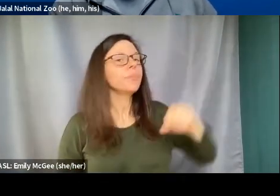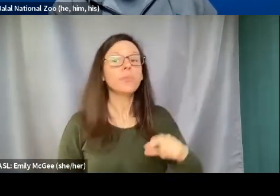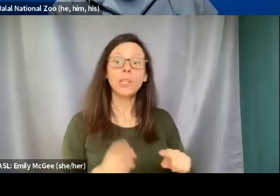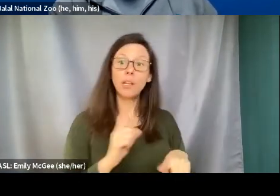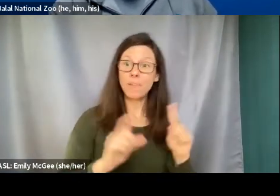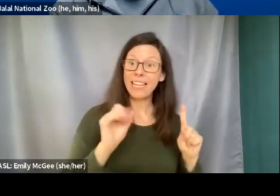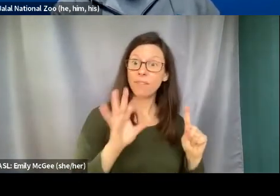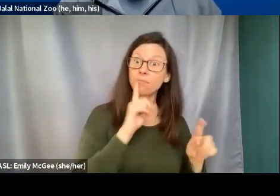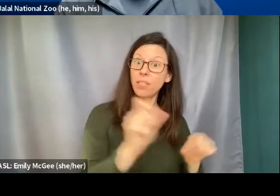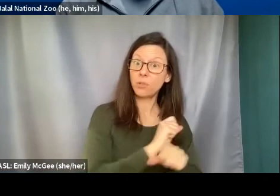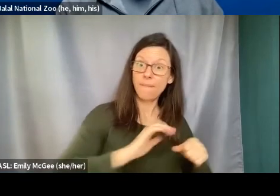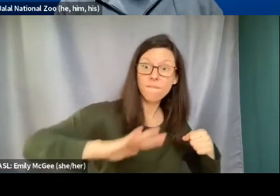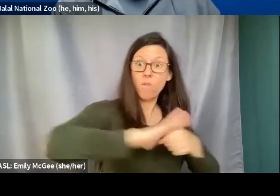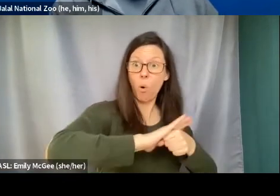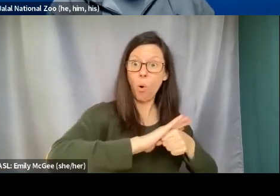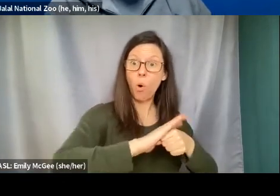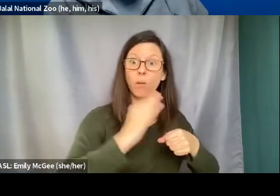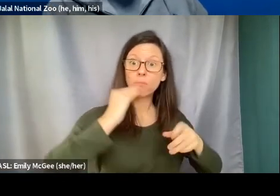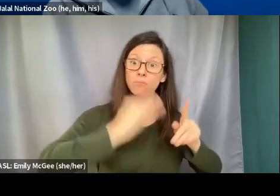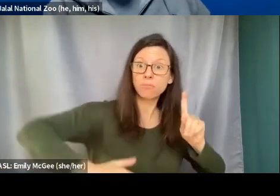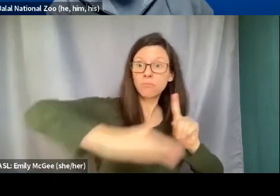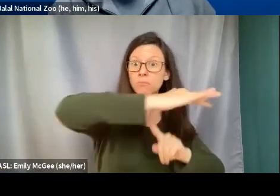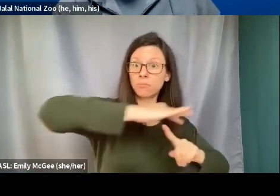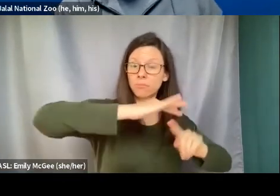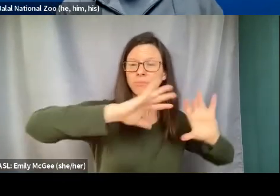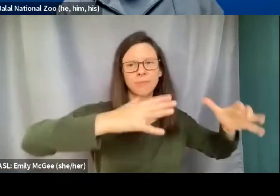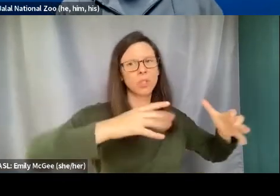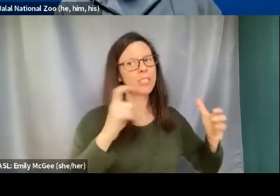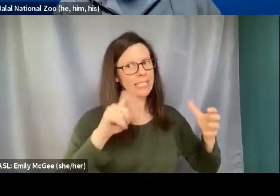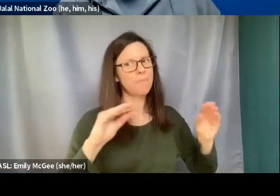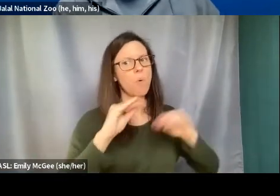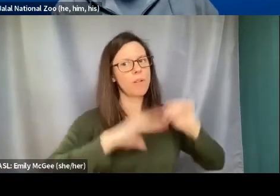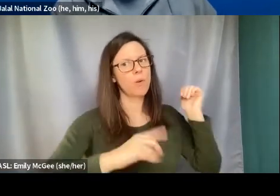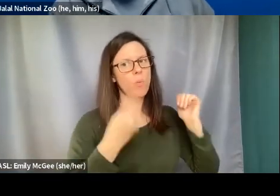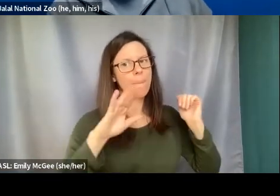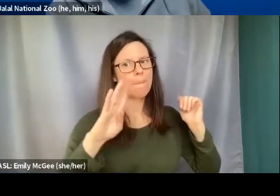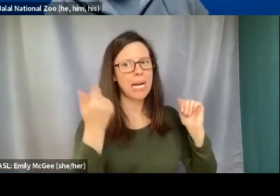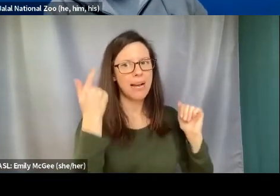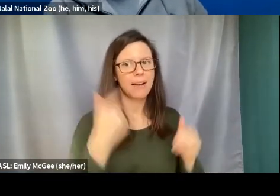a little more than a ton. >>Shellie: Yeah? That's great. So we have talked about so many